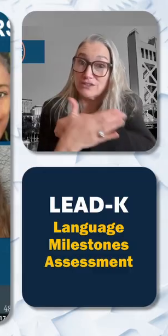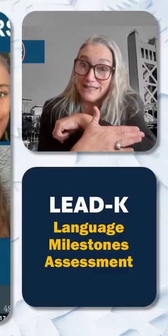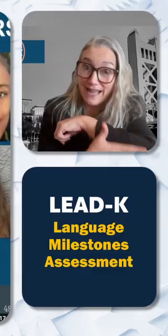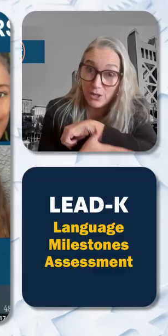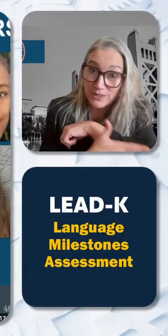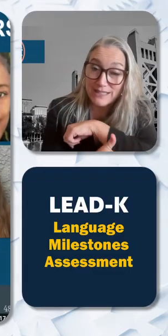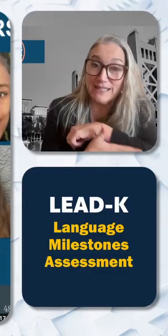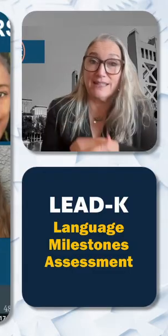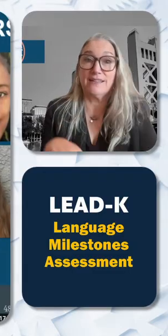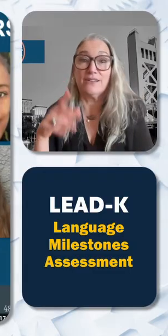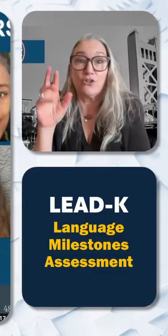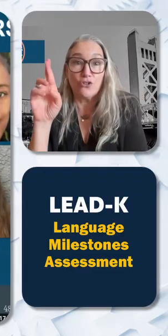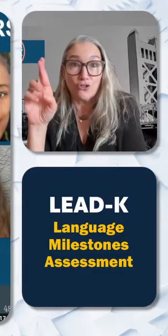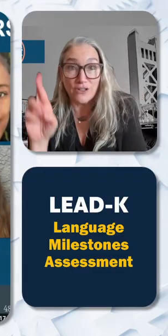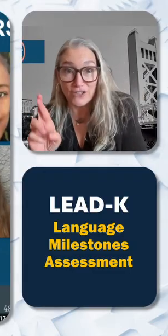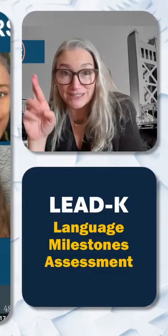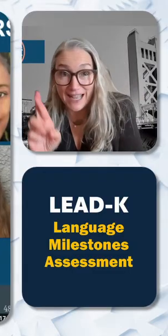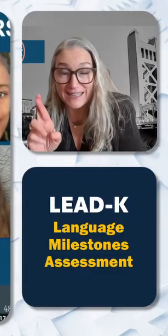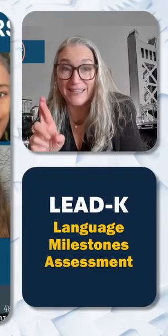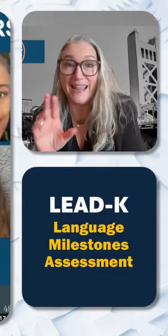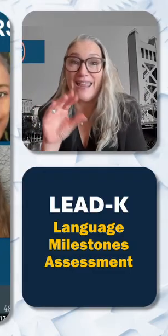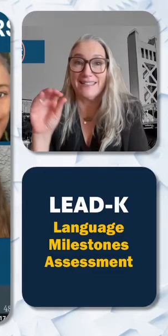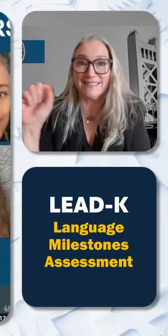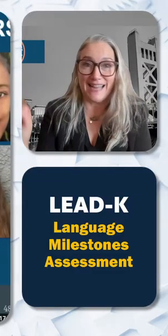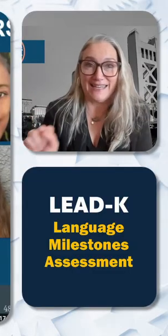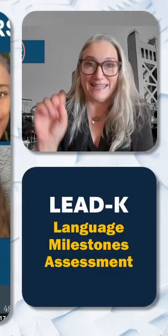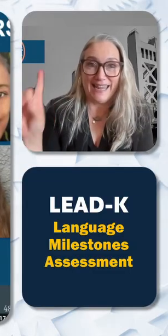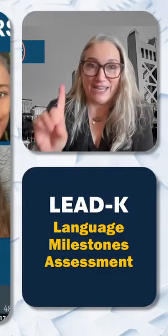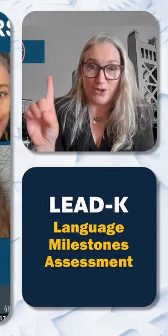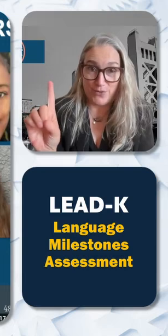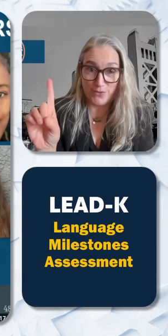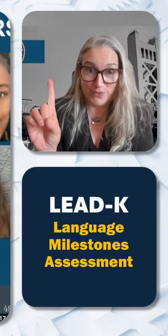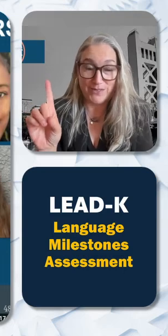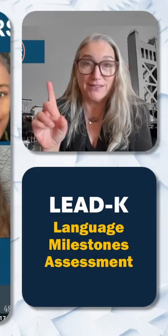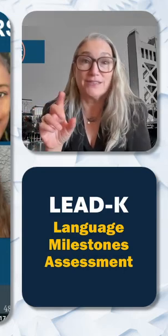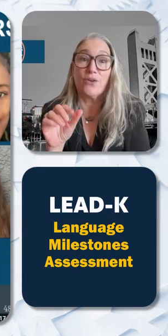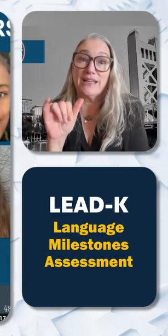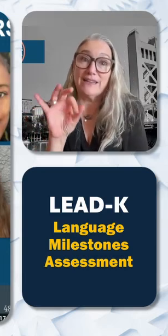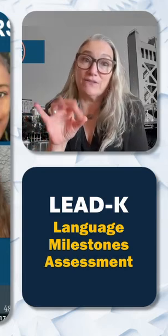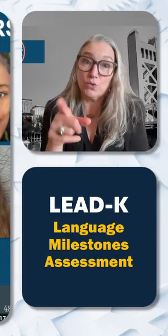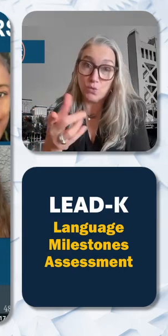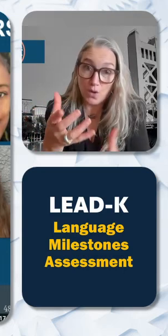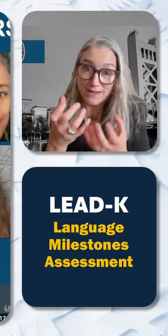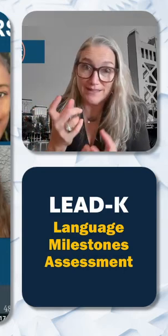Los Angeles, Orange County, Riverside, and also San Diego.